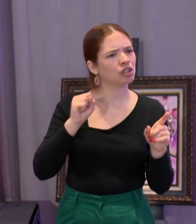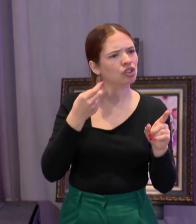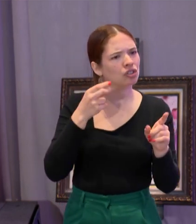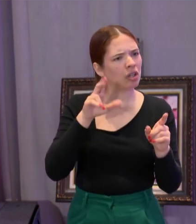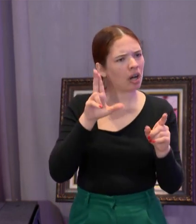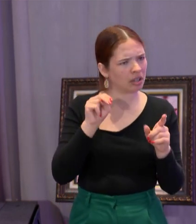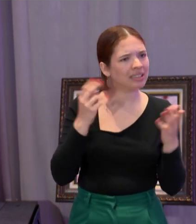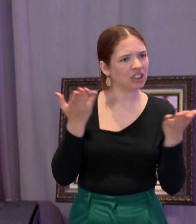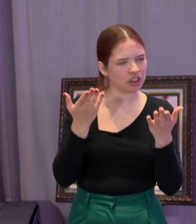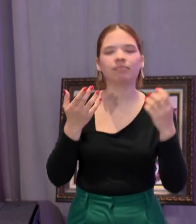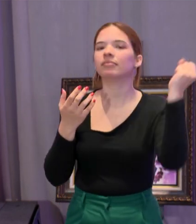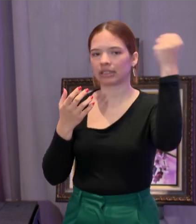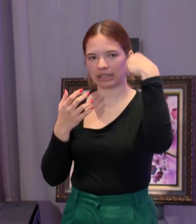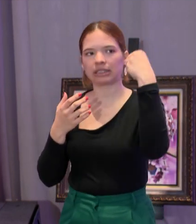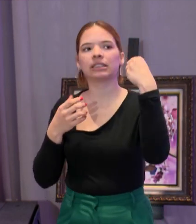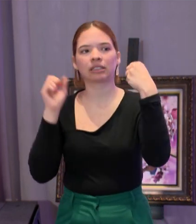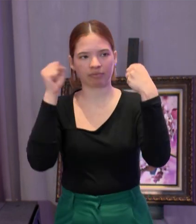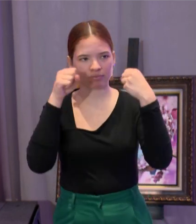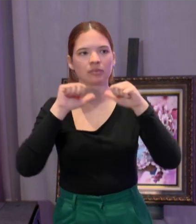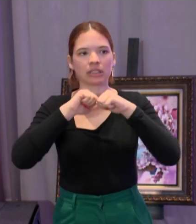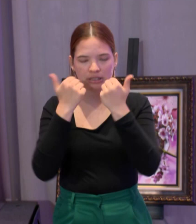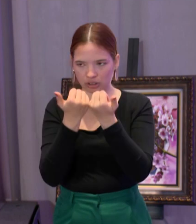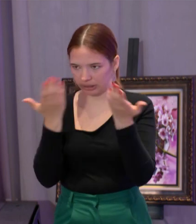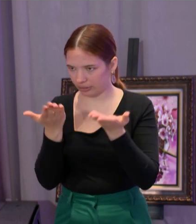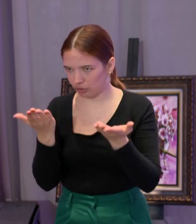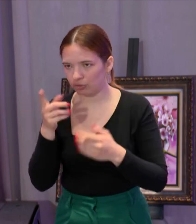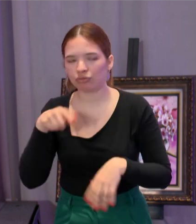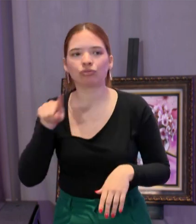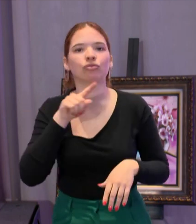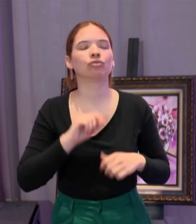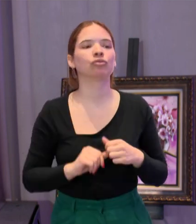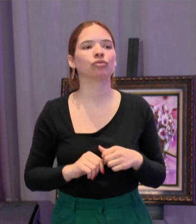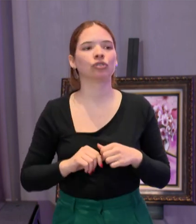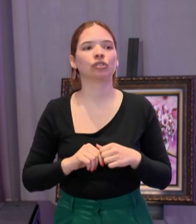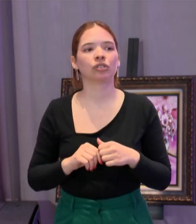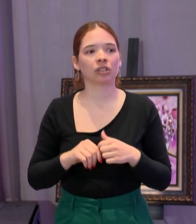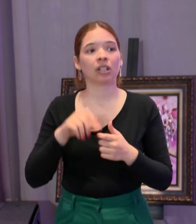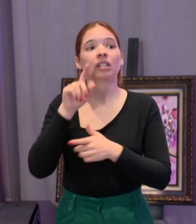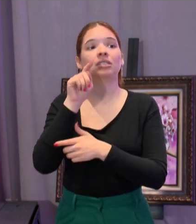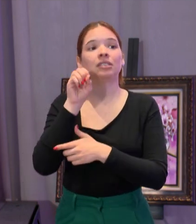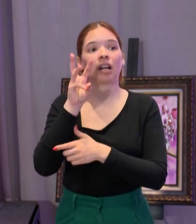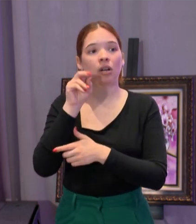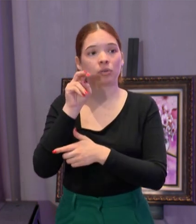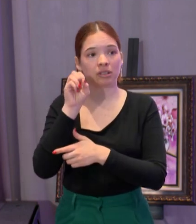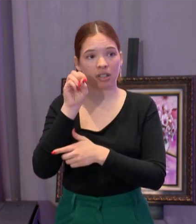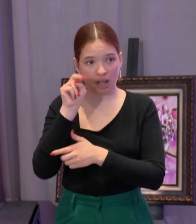FROM THE RESTAURANT ASSOCIATION. AGAIN, KATHERINE TOWNSEND IS